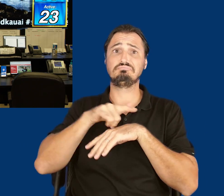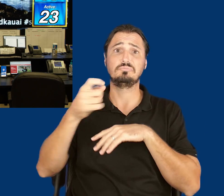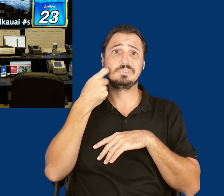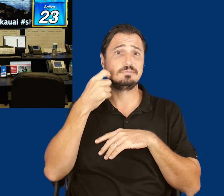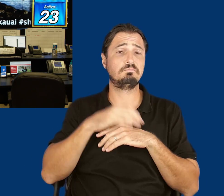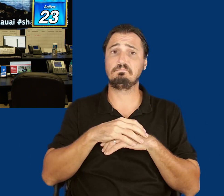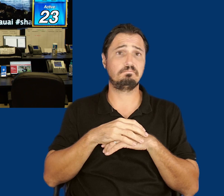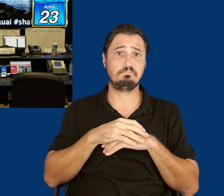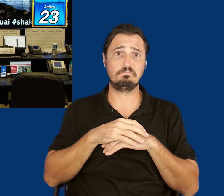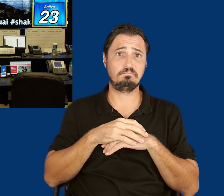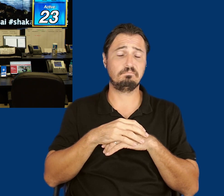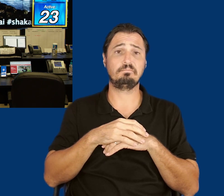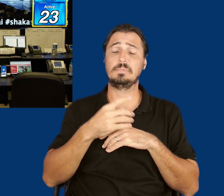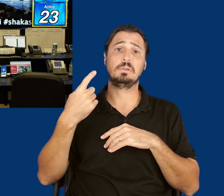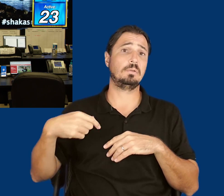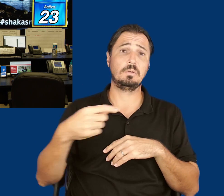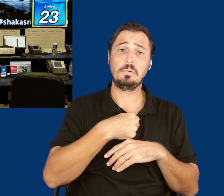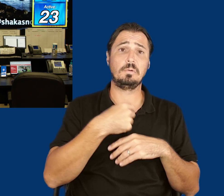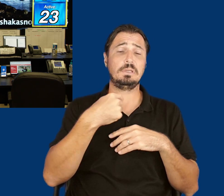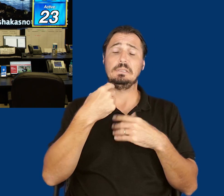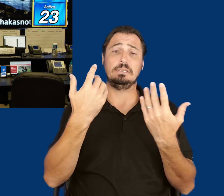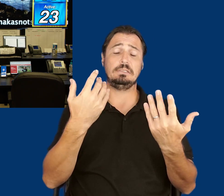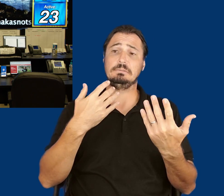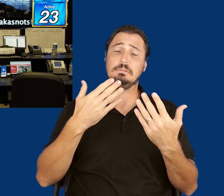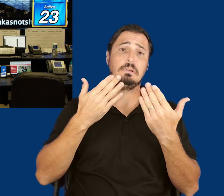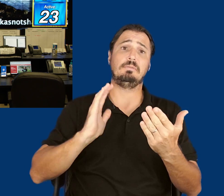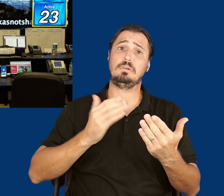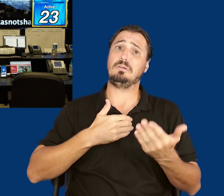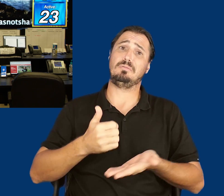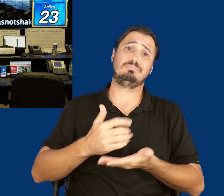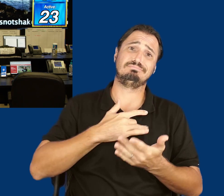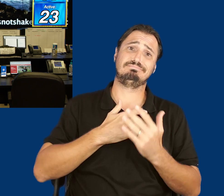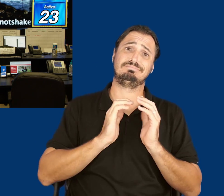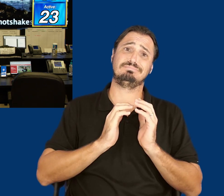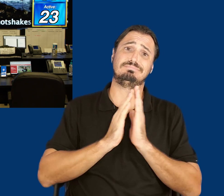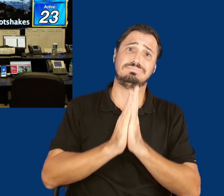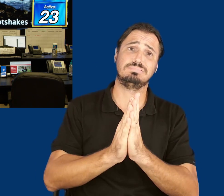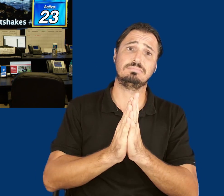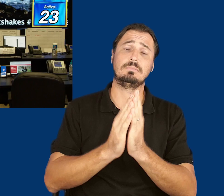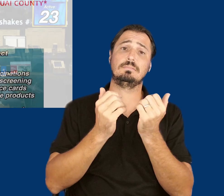entire community, when I offer our sincere condolences. Our hearts and prayers are with his family and loved ones.